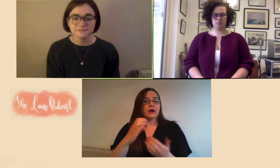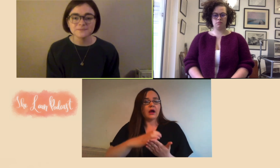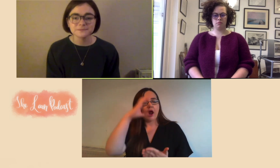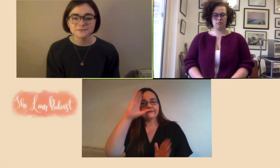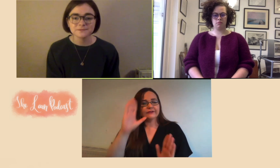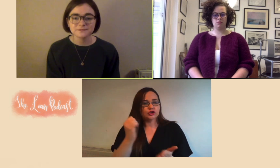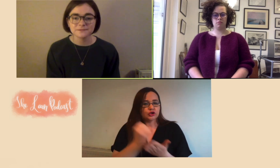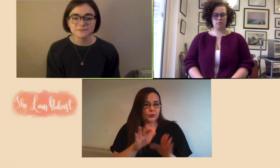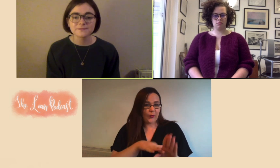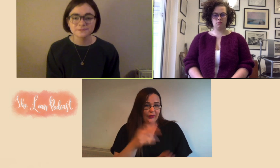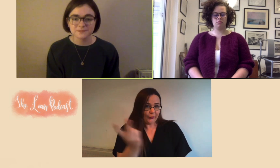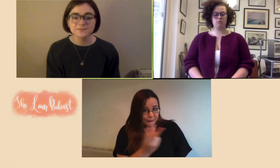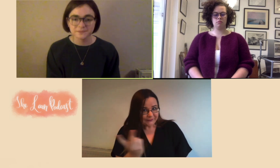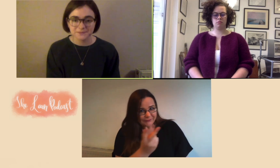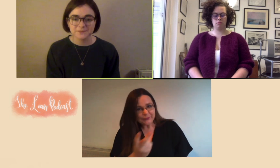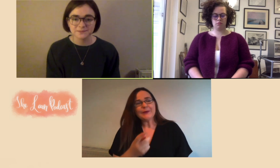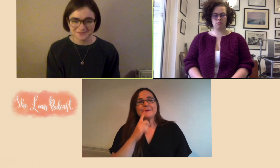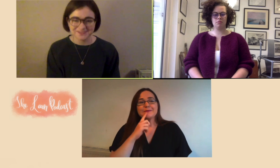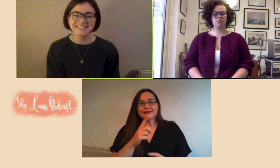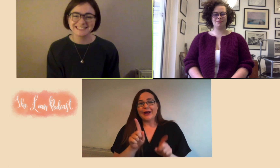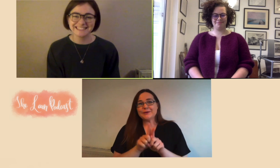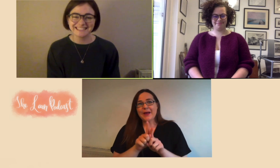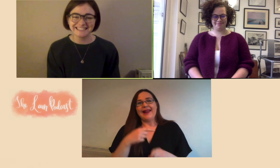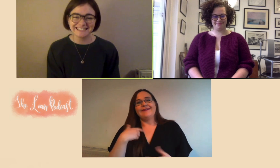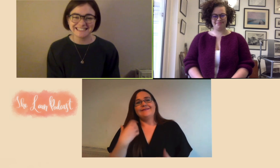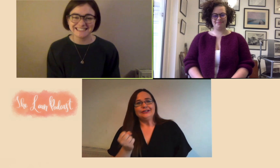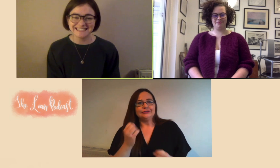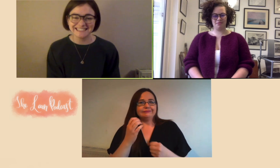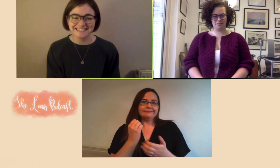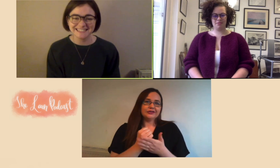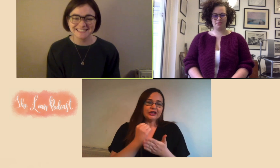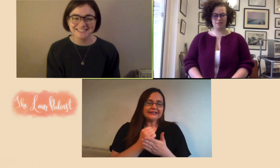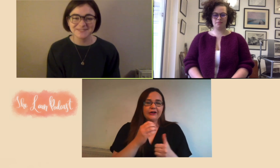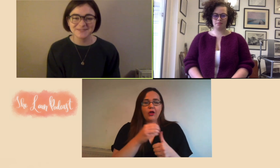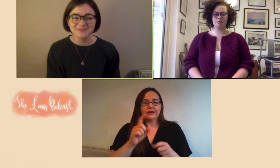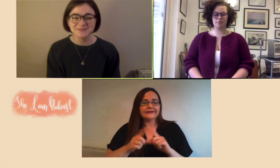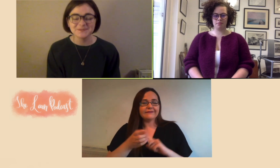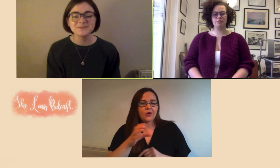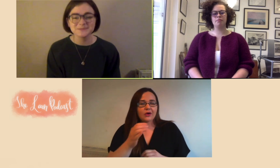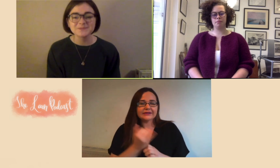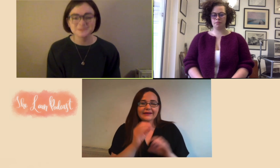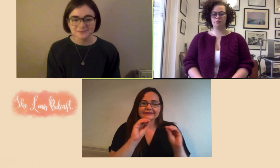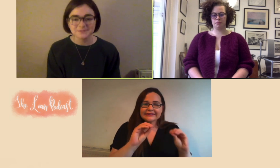And, I studied in college with you guys. And as well as that, I studied other courses